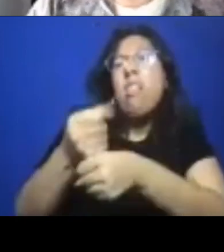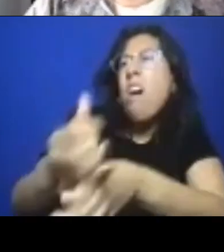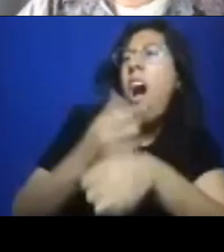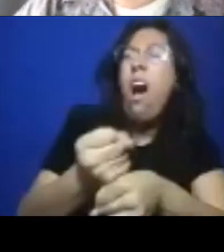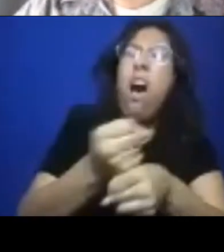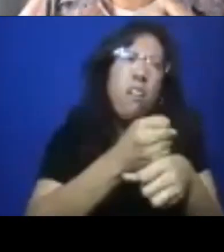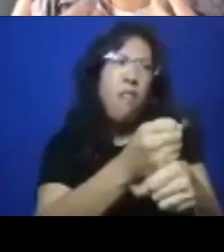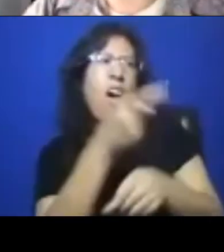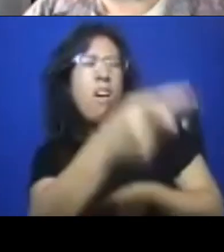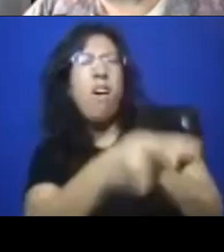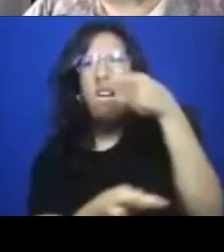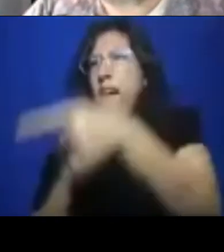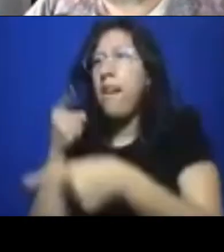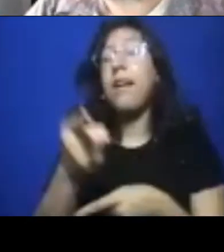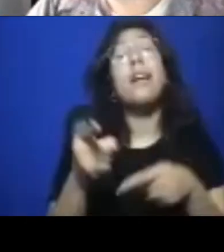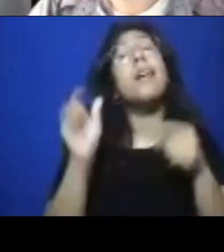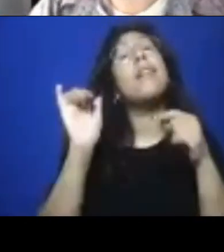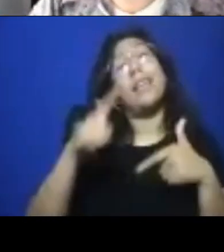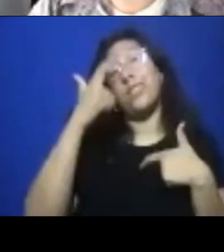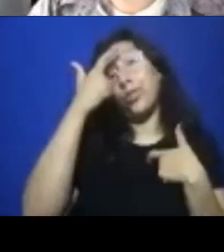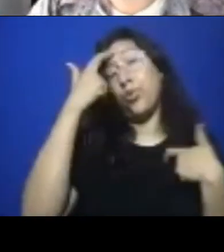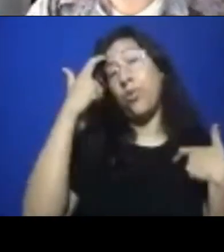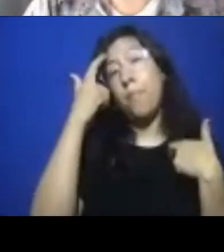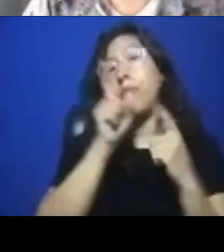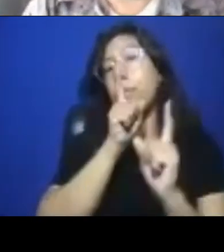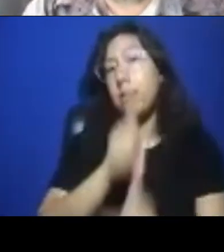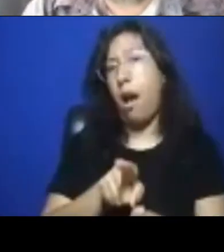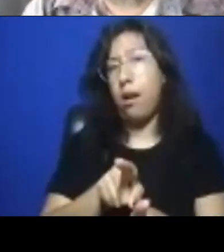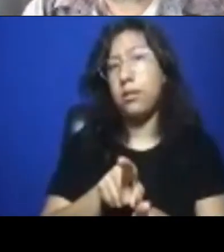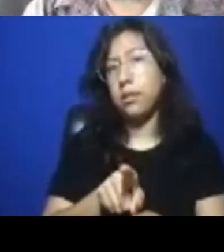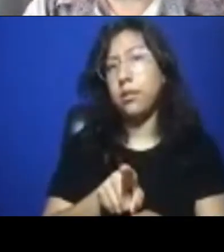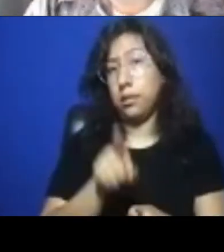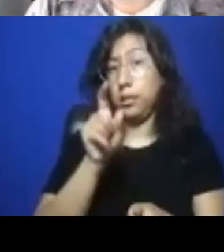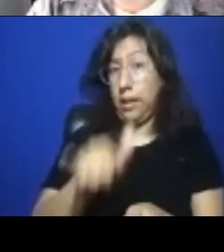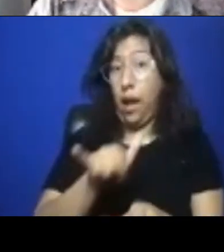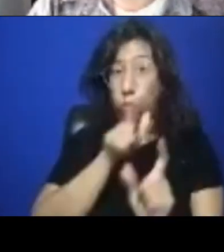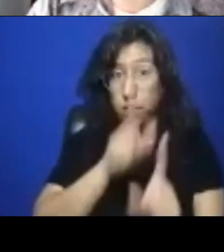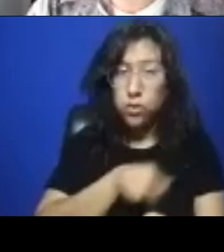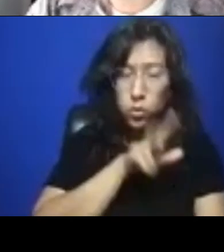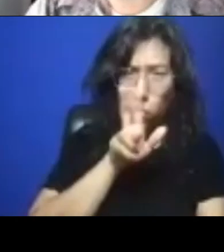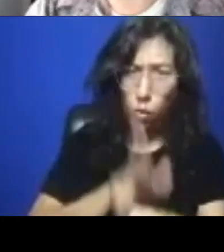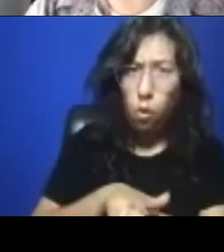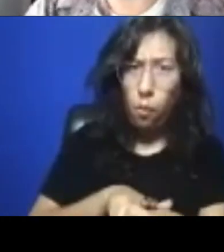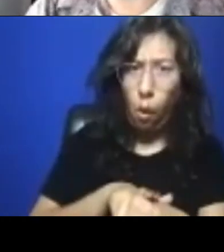And again, that's a trauma response. That's a response that's normal because folks don't have the skills